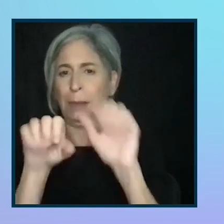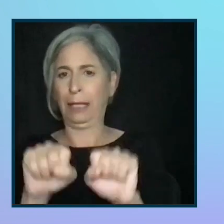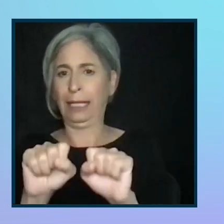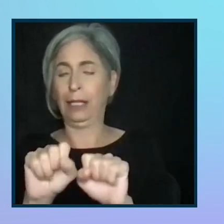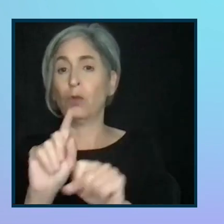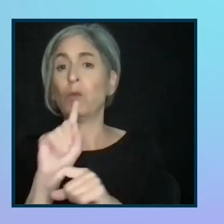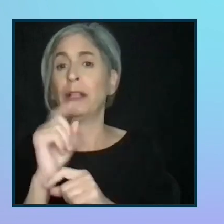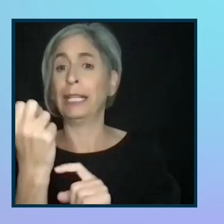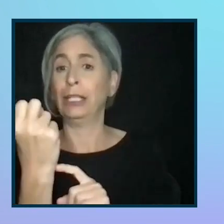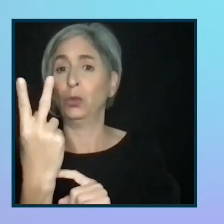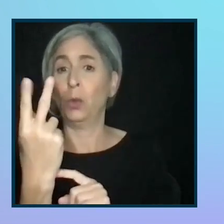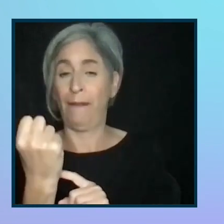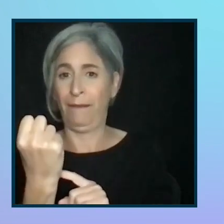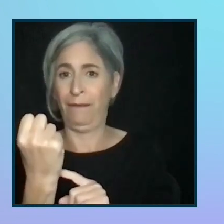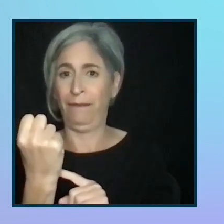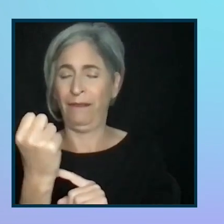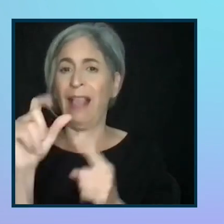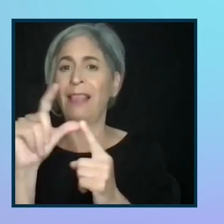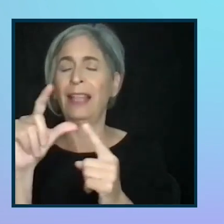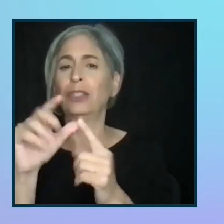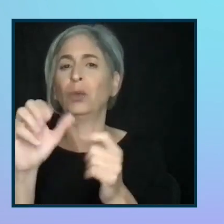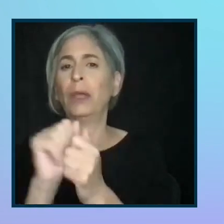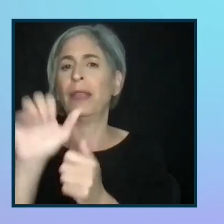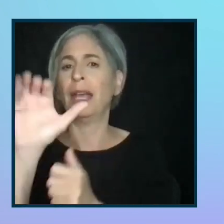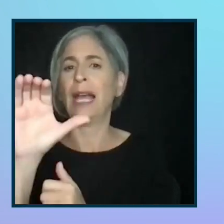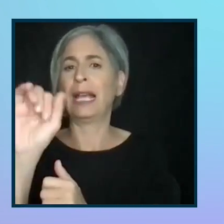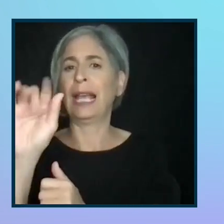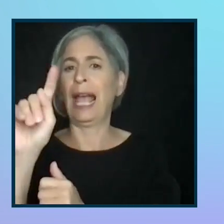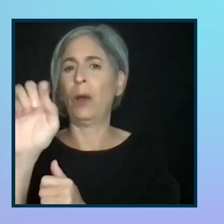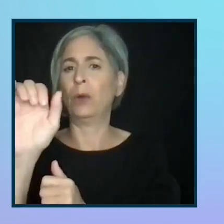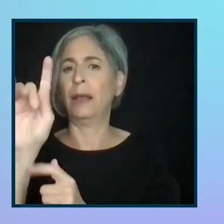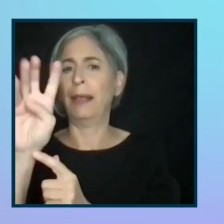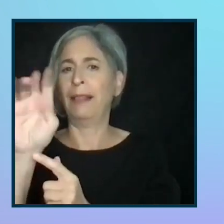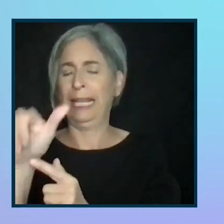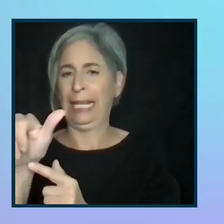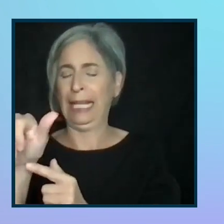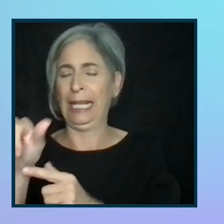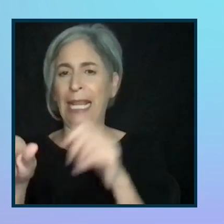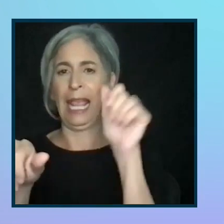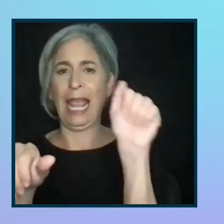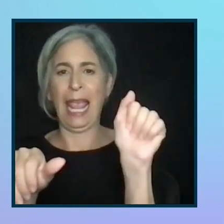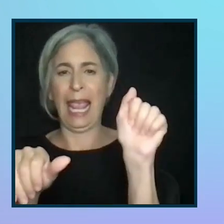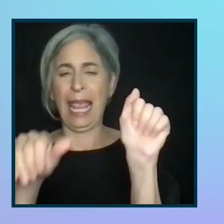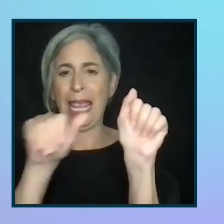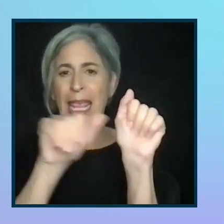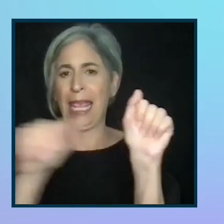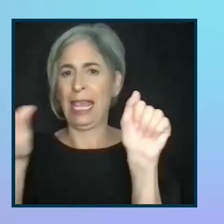between A and Y in accountability. And so the point of this work is, is to kind of figure out how is it